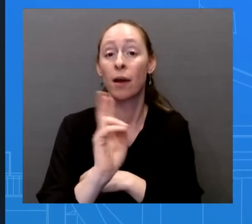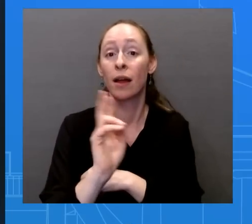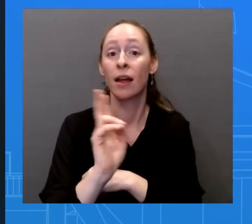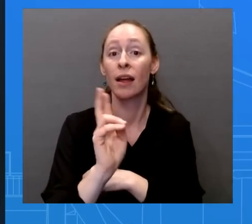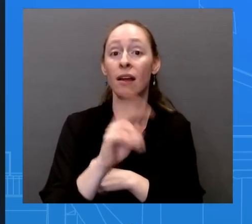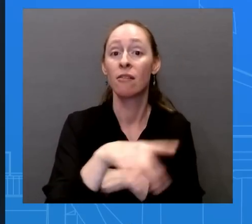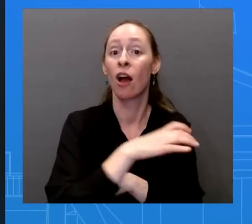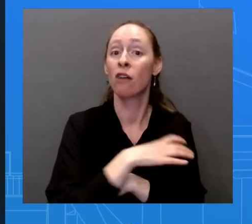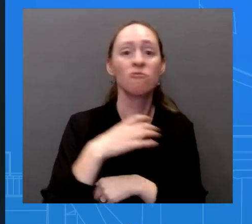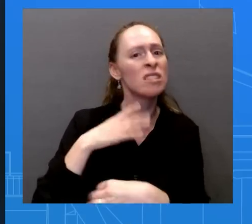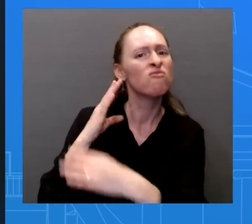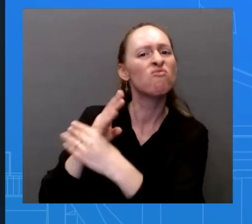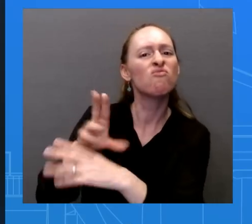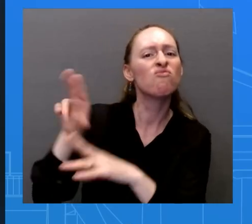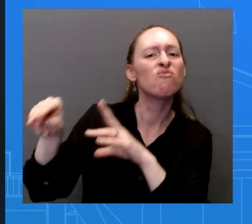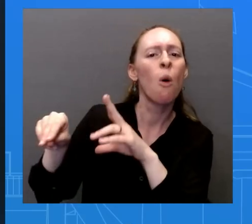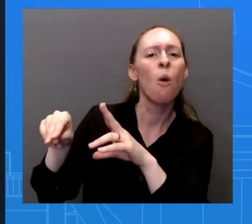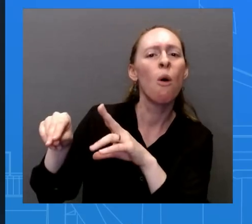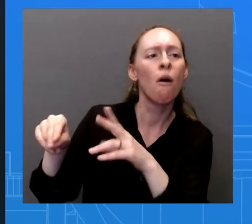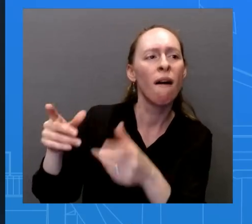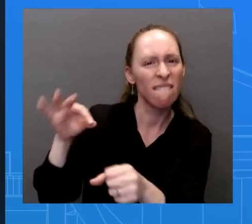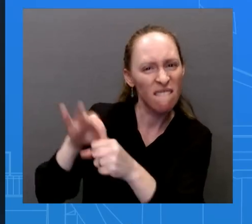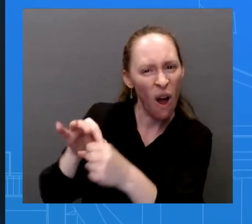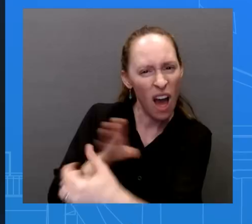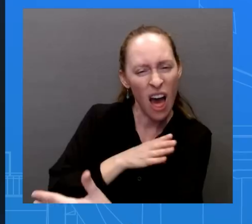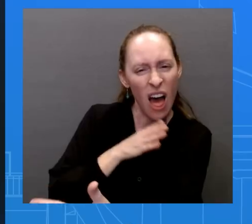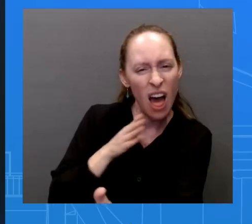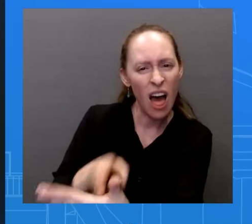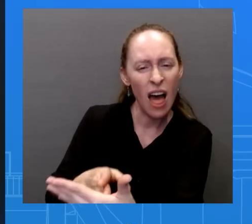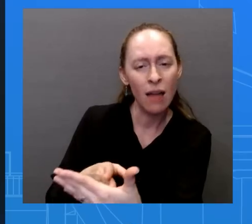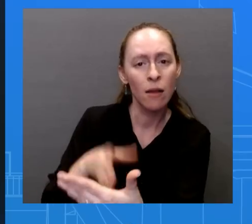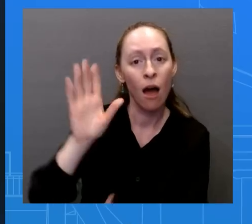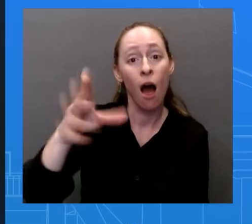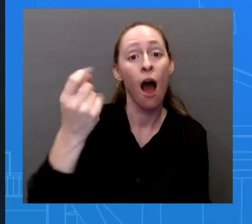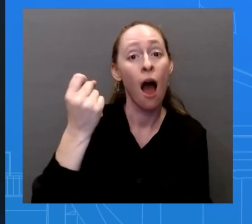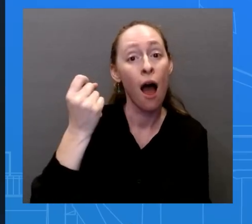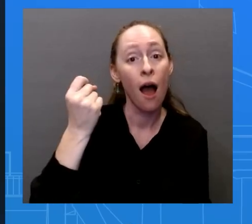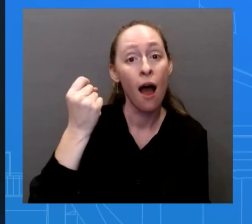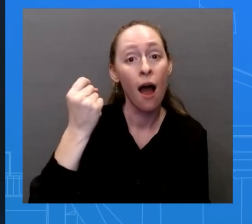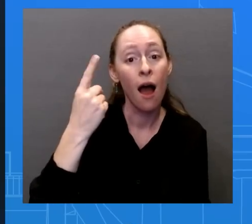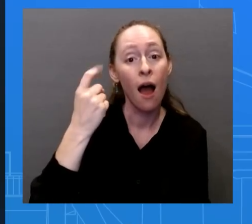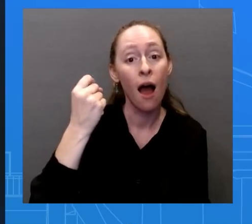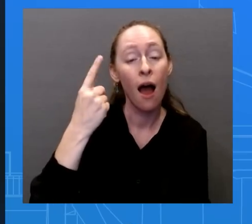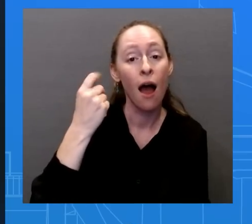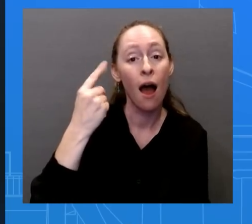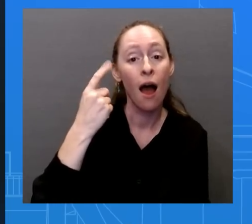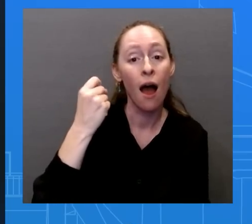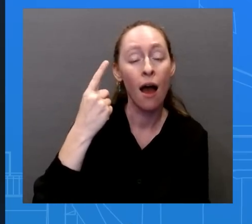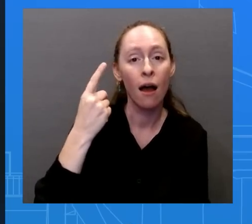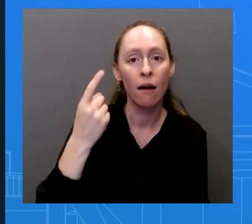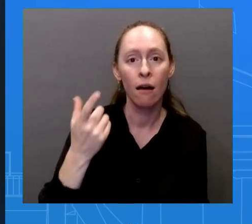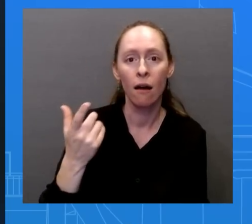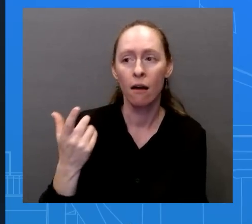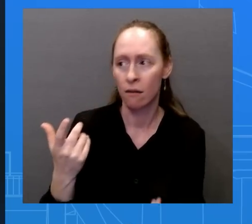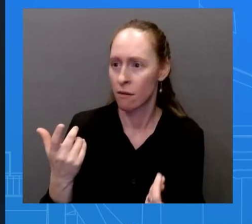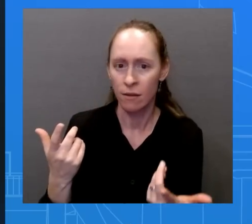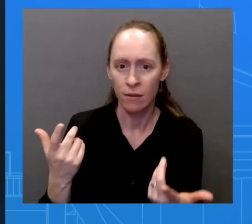is repeal the Inflation Reduction Act, which means that they would be playing into or supporting or lifting up these --